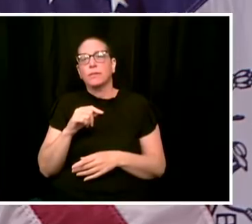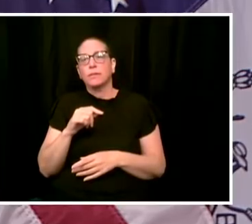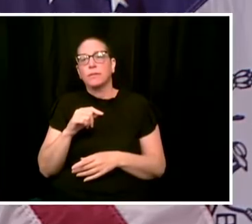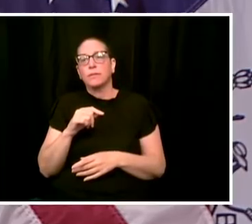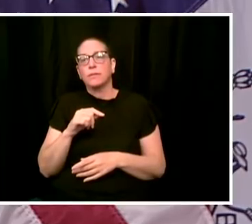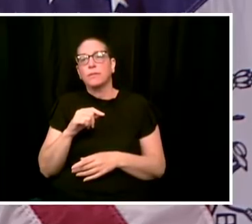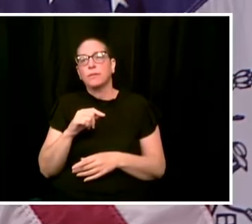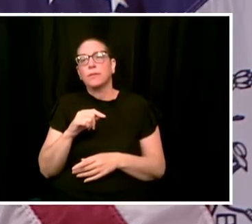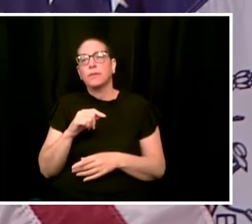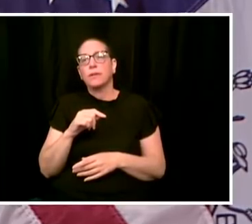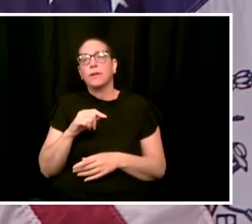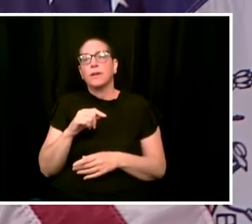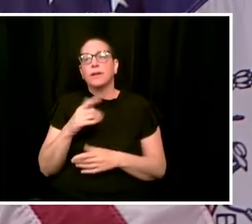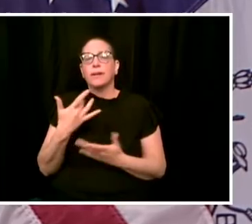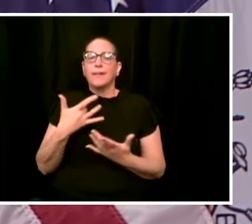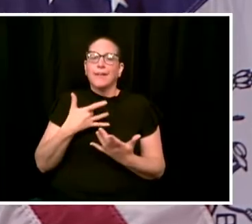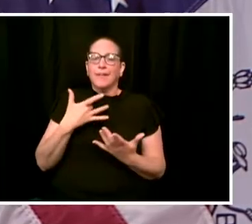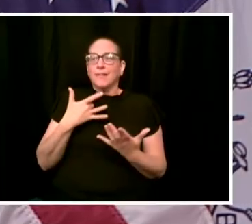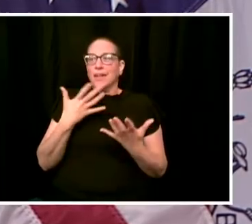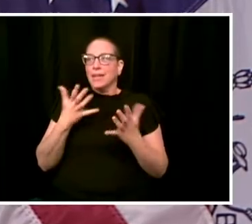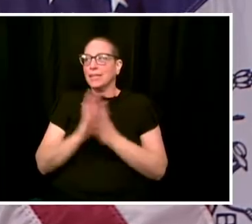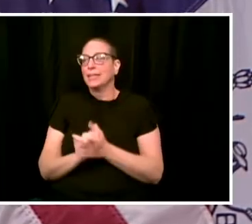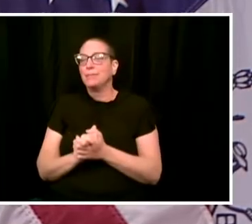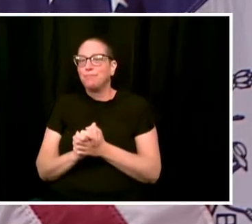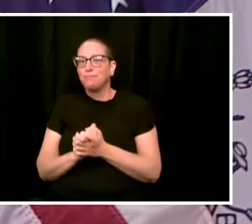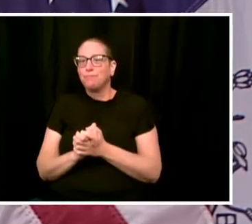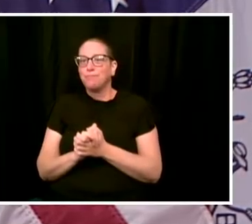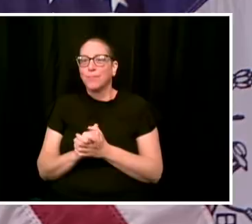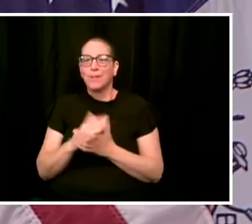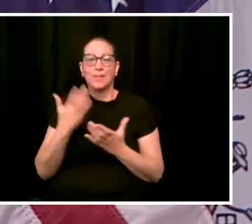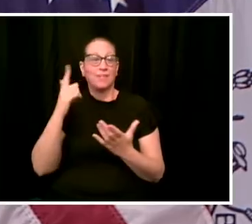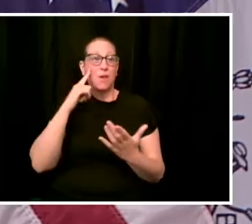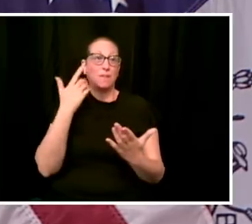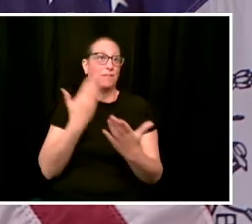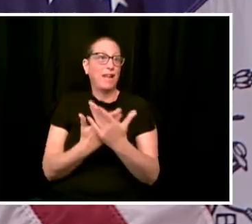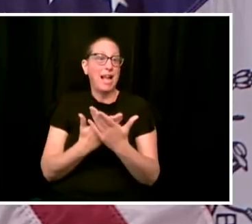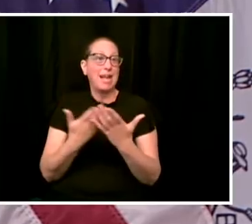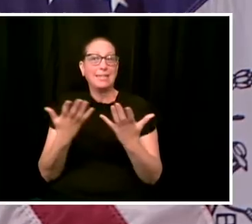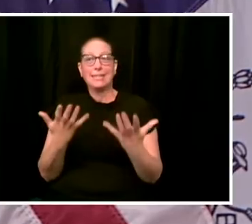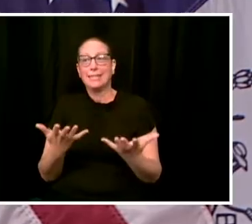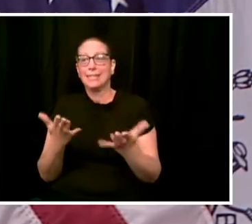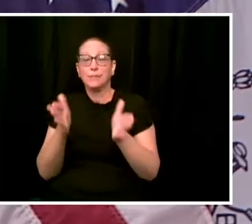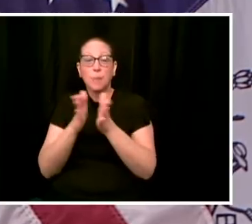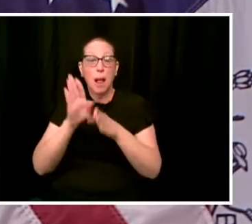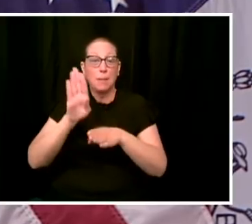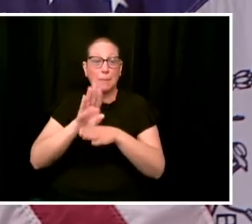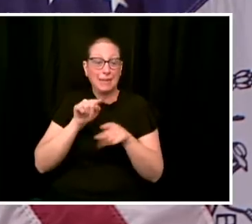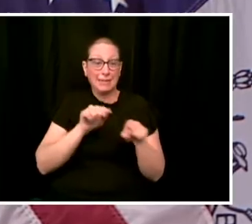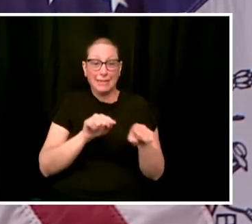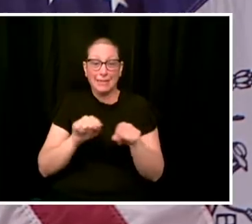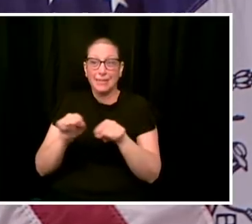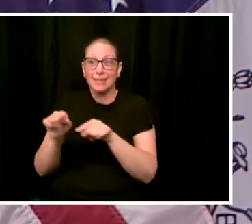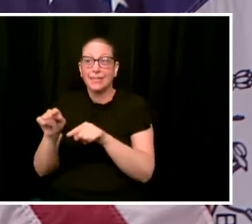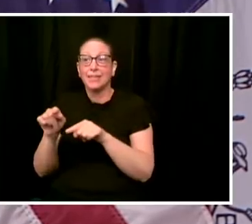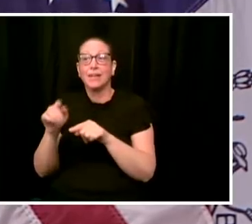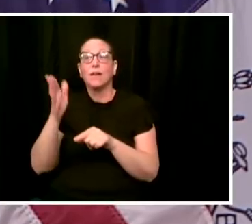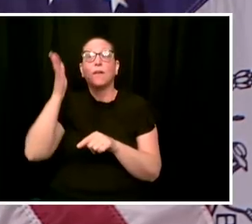THAT WILL BE JEANELLE'S TASK.